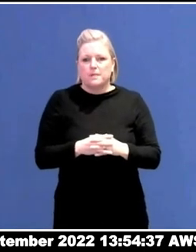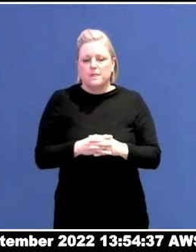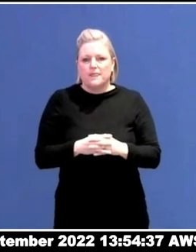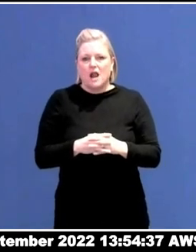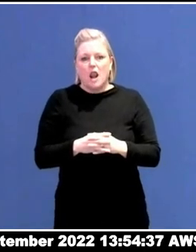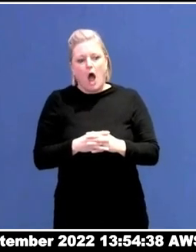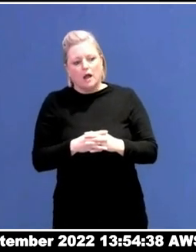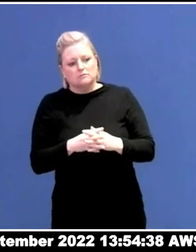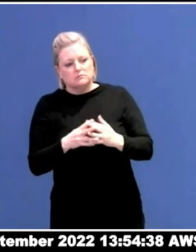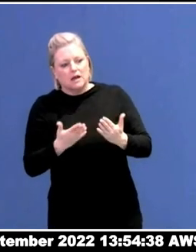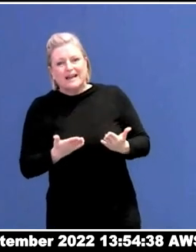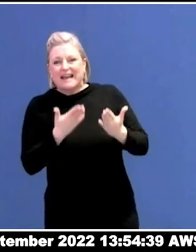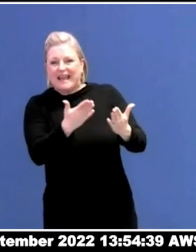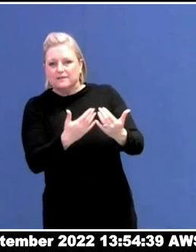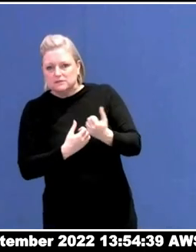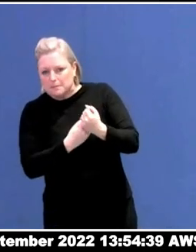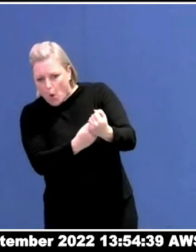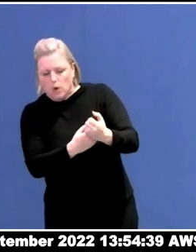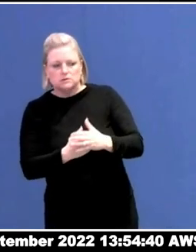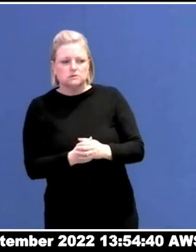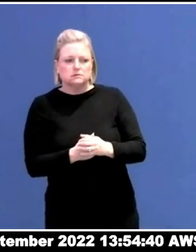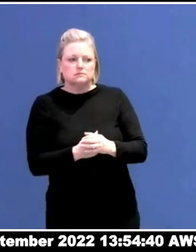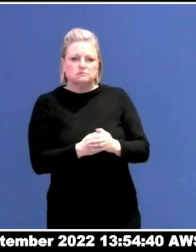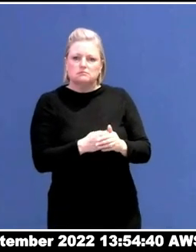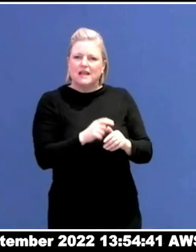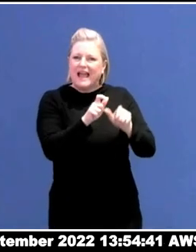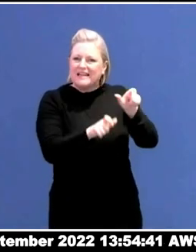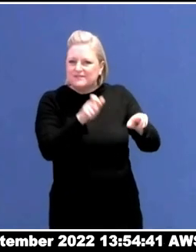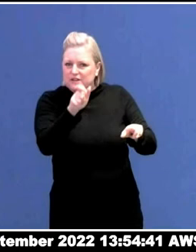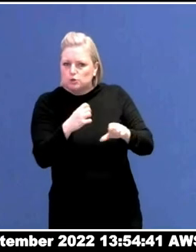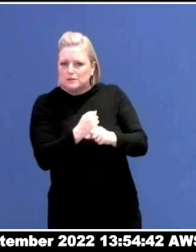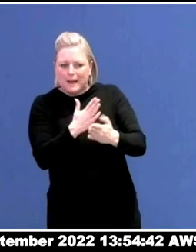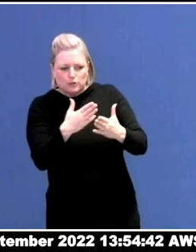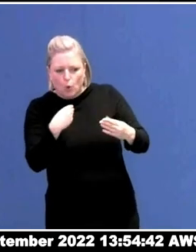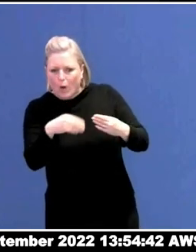support. But within the prison systems of the kind we have now, you're not going to